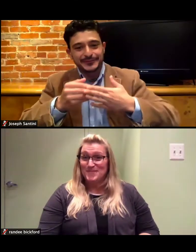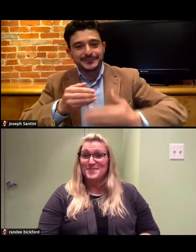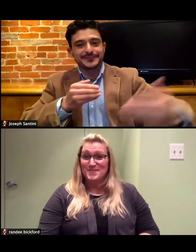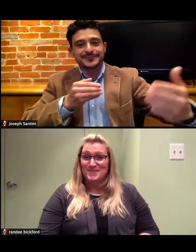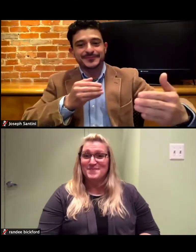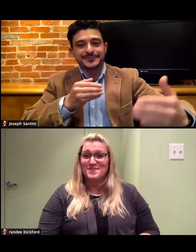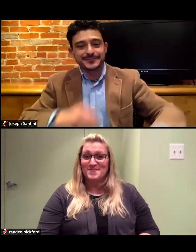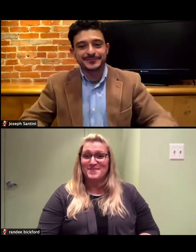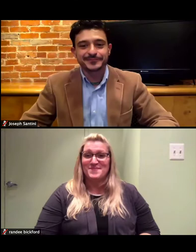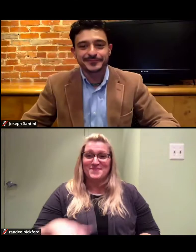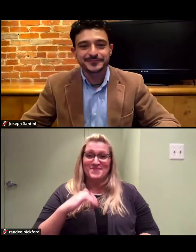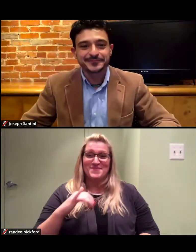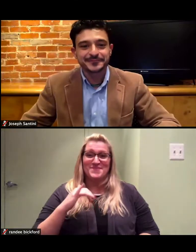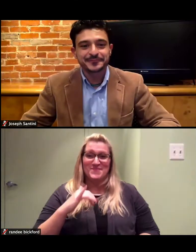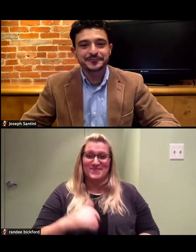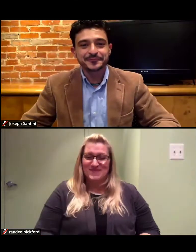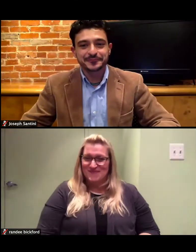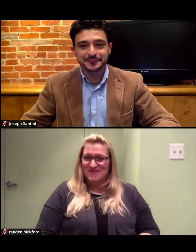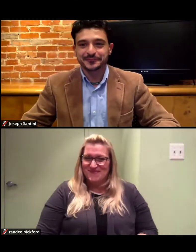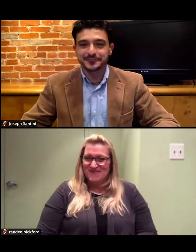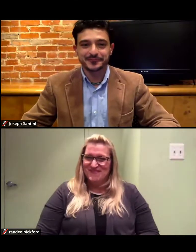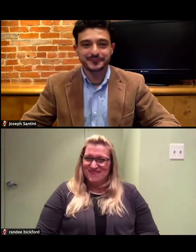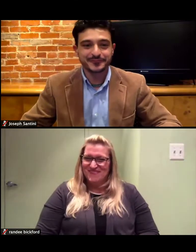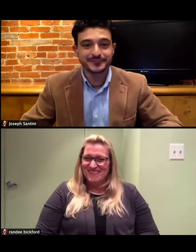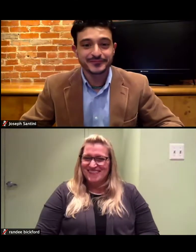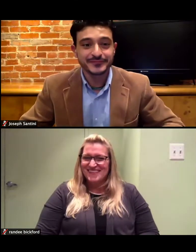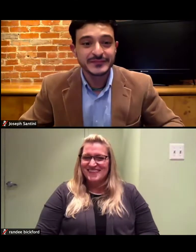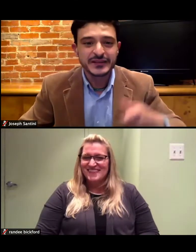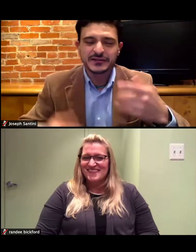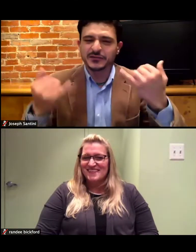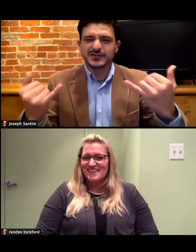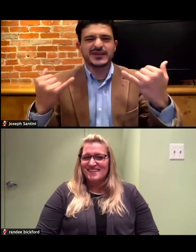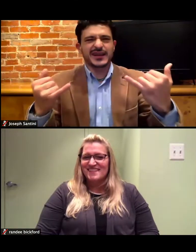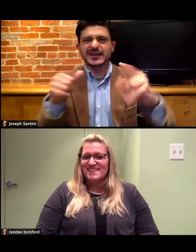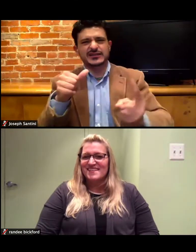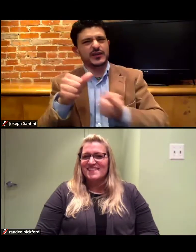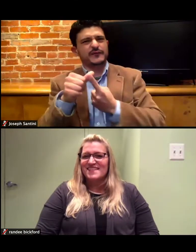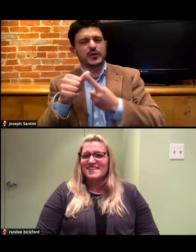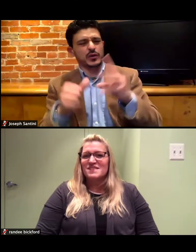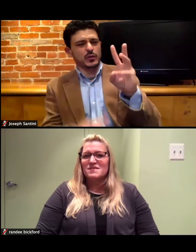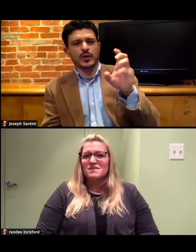We're really excited about this webinar series and ready to go and so am I.